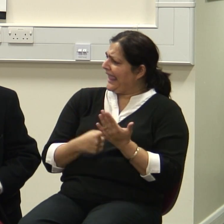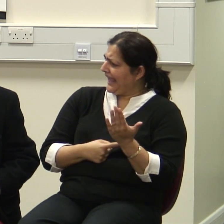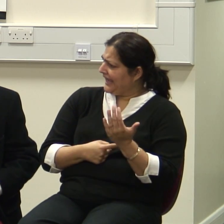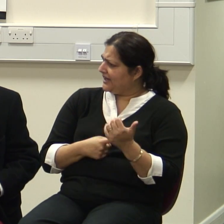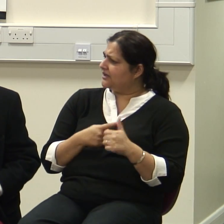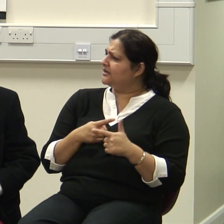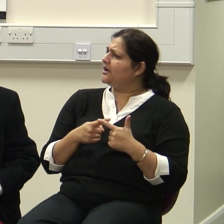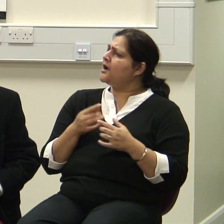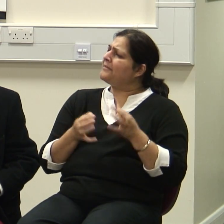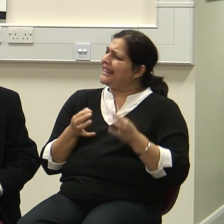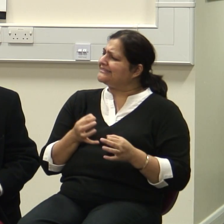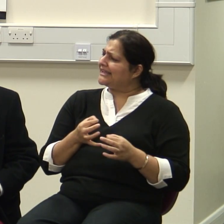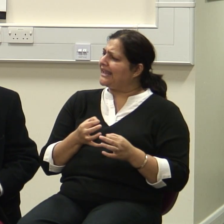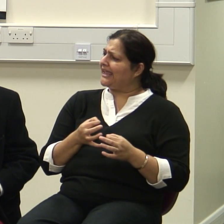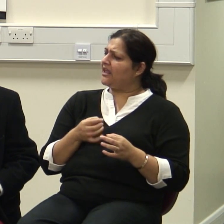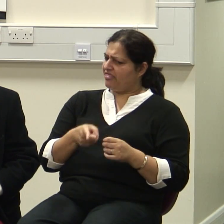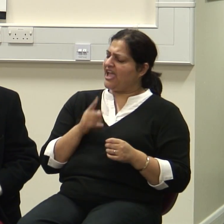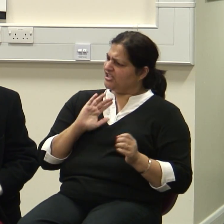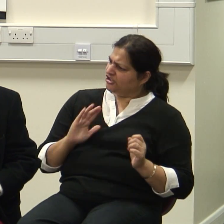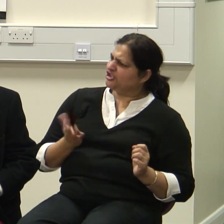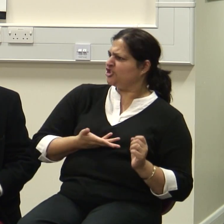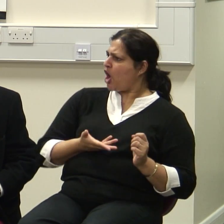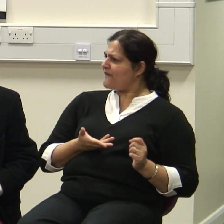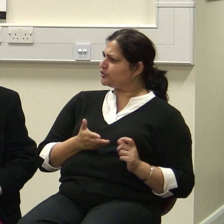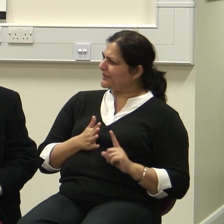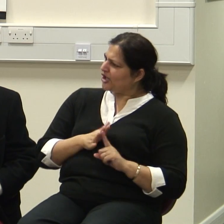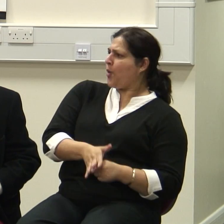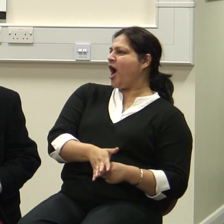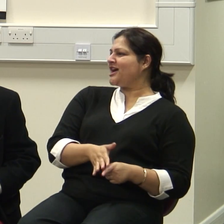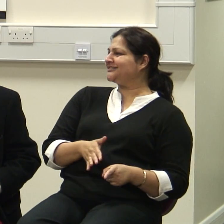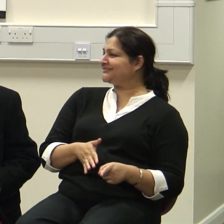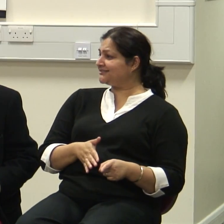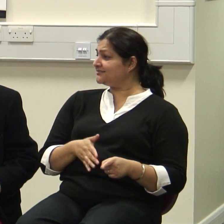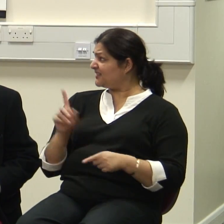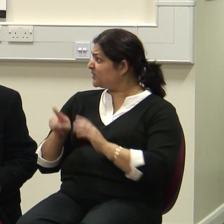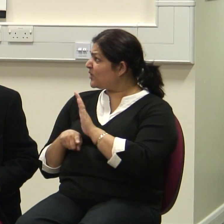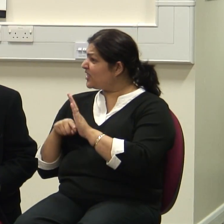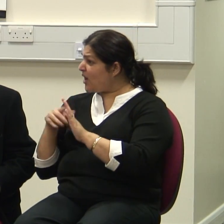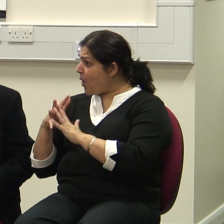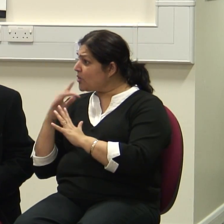they deserve to be coerced, in my opinion, and this is the way the law is also. That